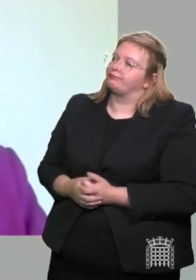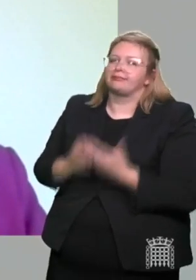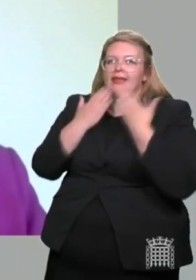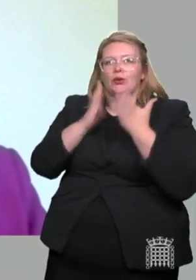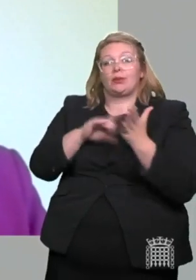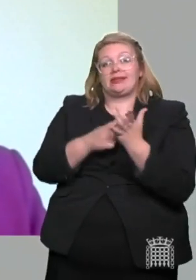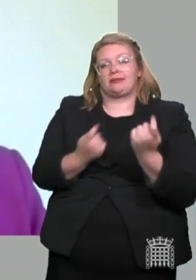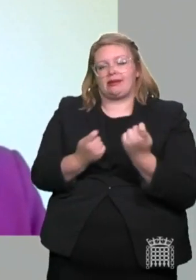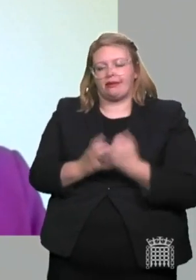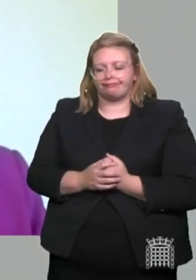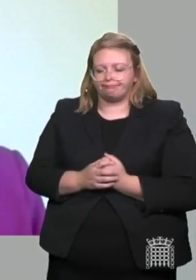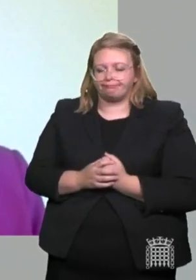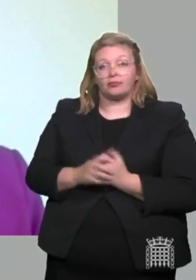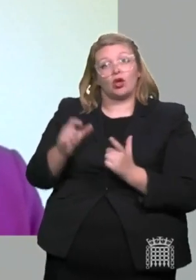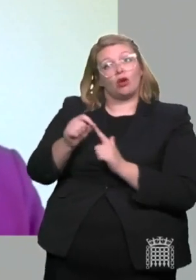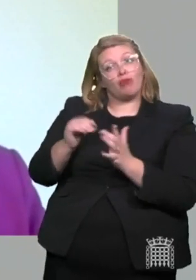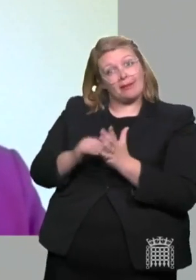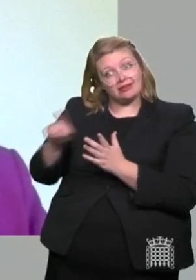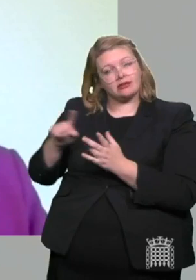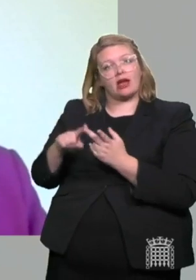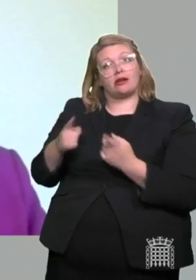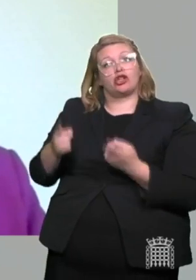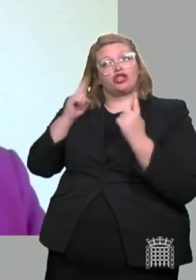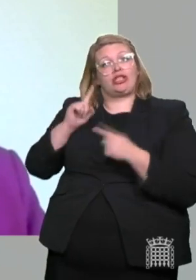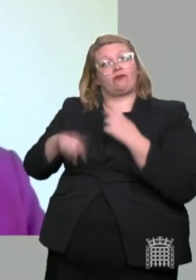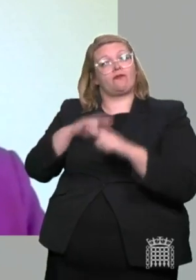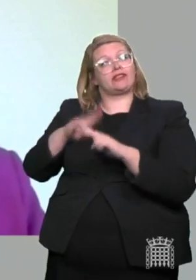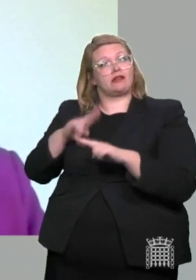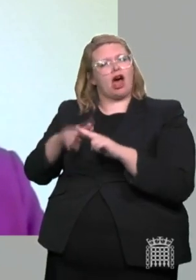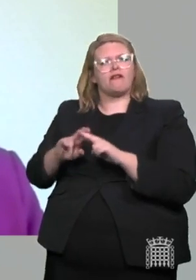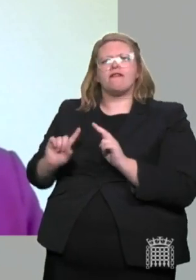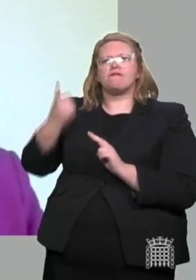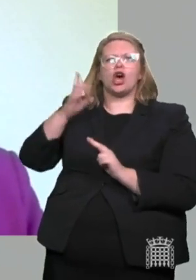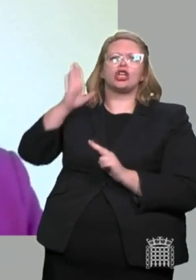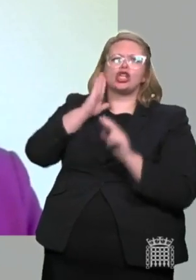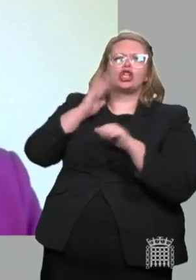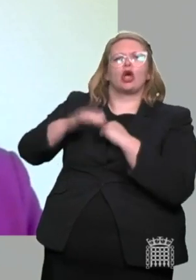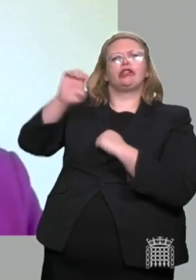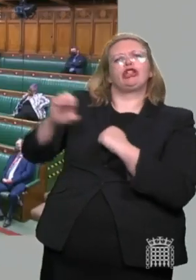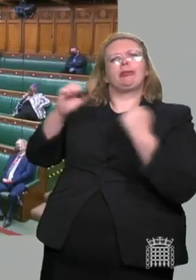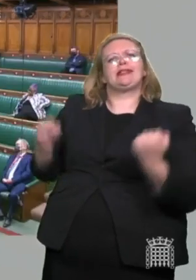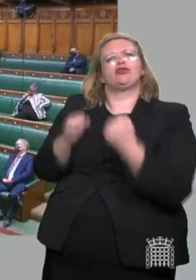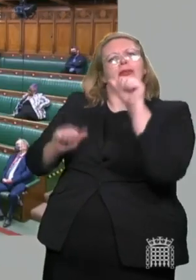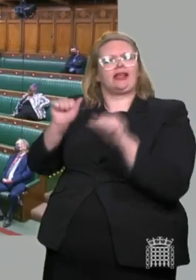and his chief of staff first made aware of the plan for a European super league?